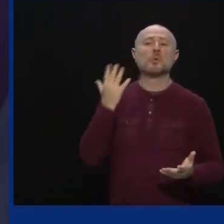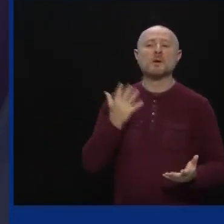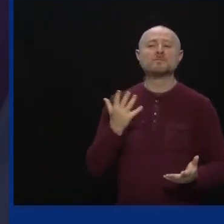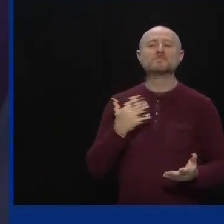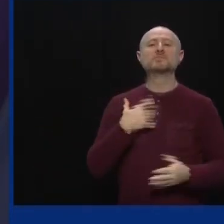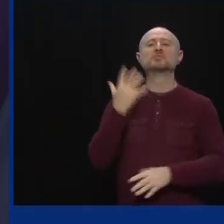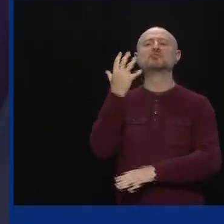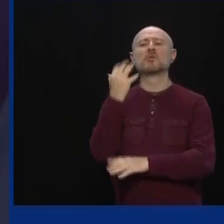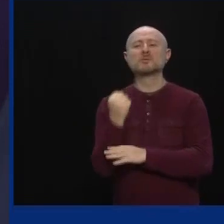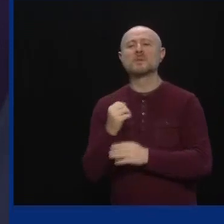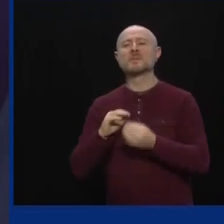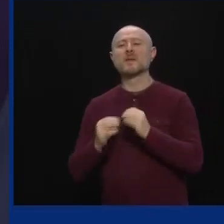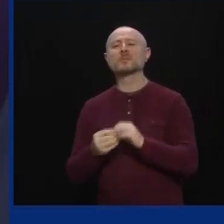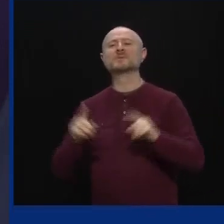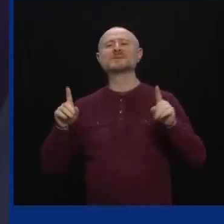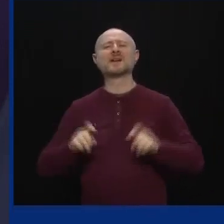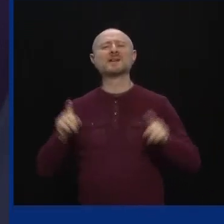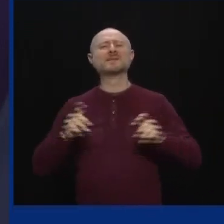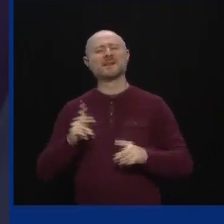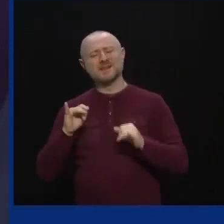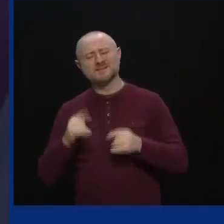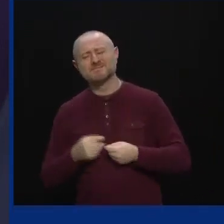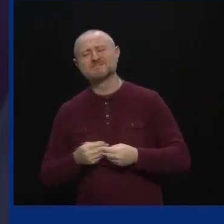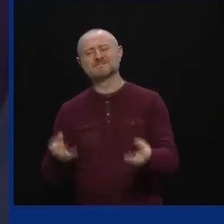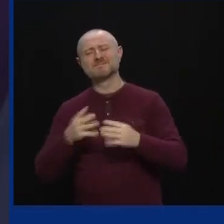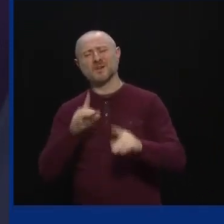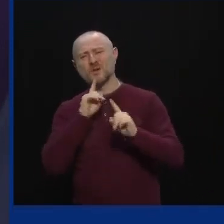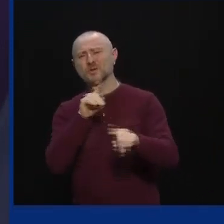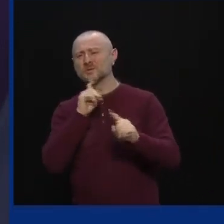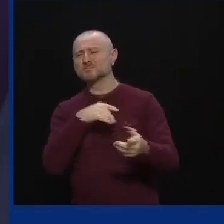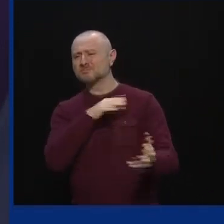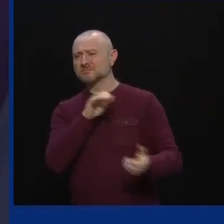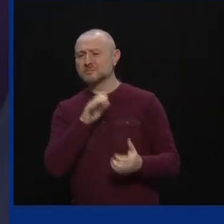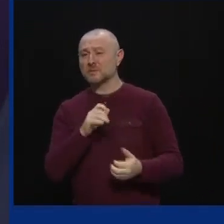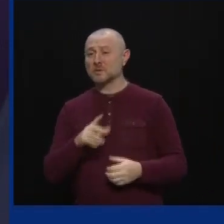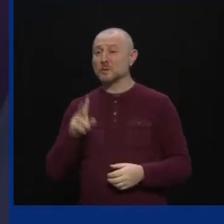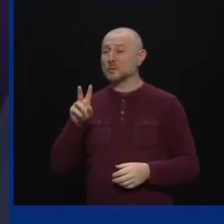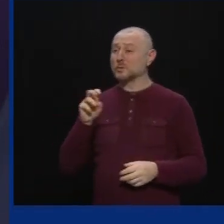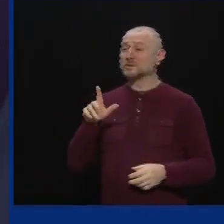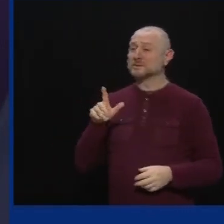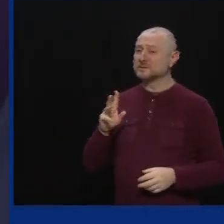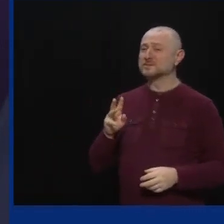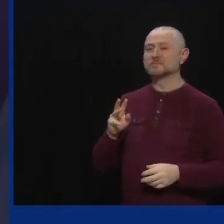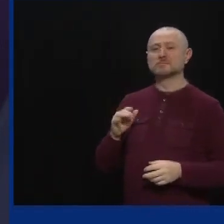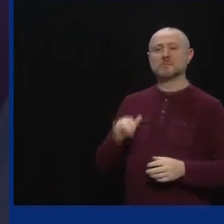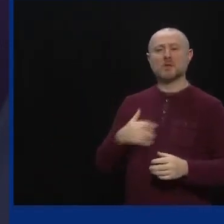COULD MAKE SURE WE HAVE PROCUREMENT OPPORTUNITIES THAT OTHERWISE WOULD NOT BE THERE, WHICH IS THE REASON WHY WE'RE GOING TO HAVE A RECORD NUMBER OF